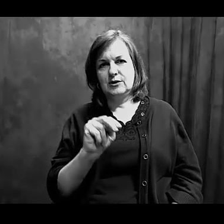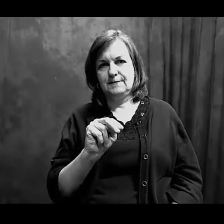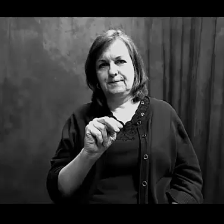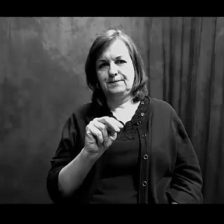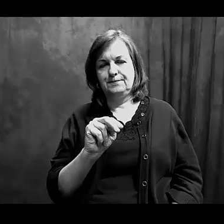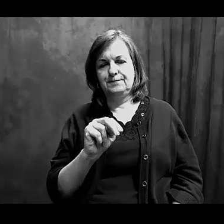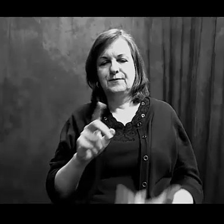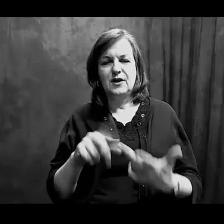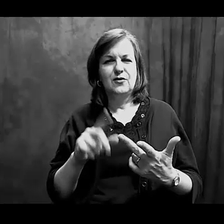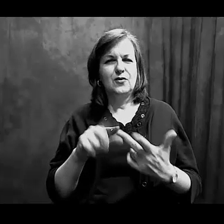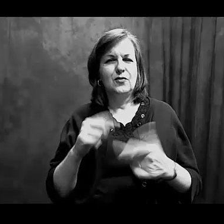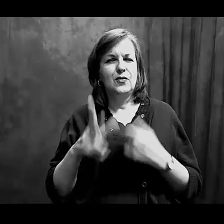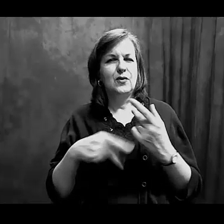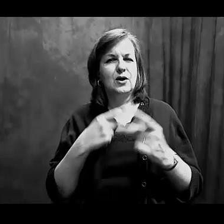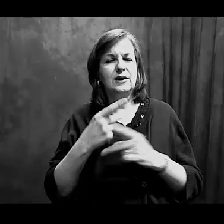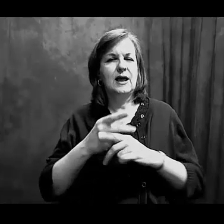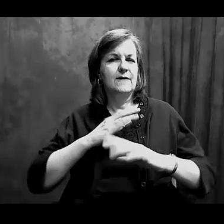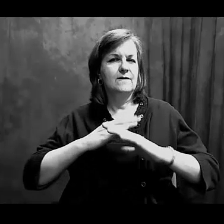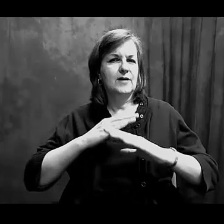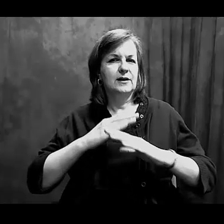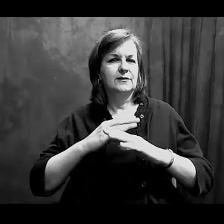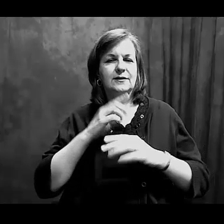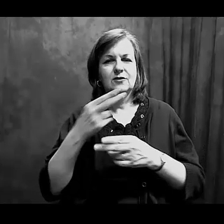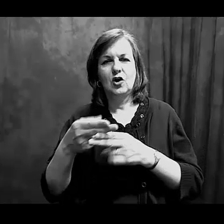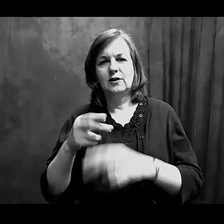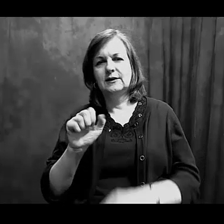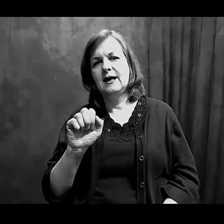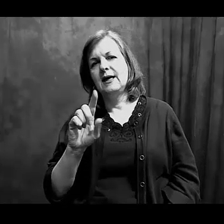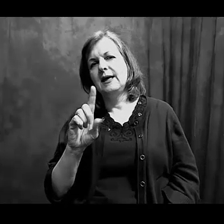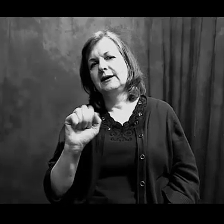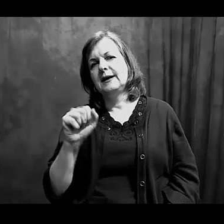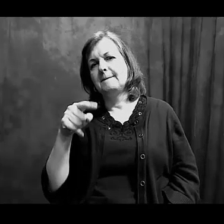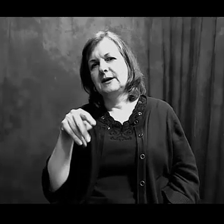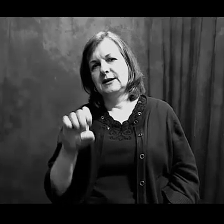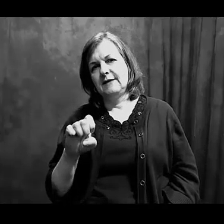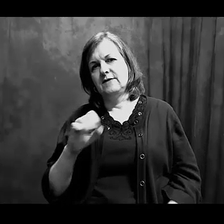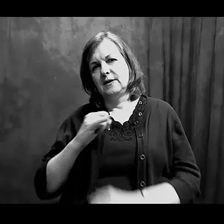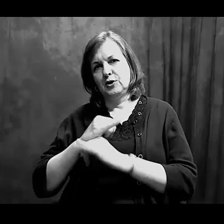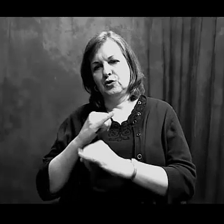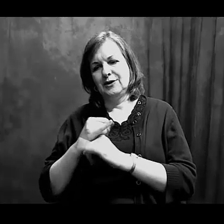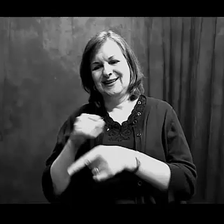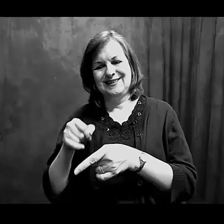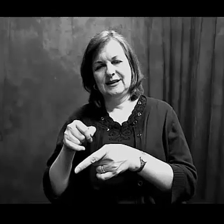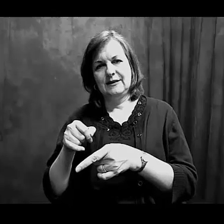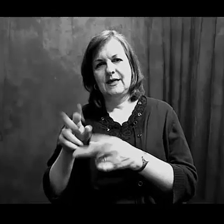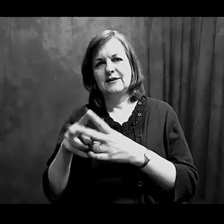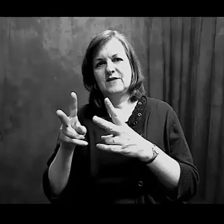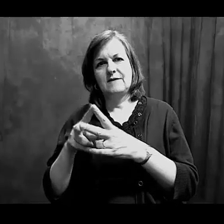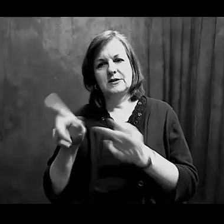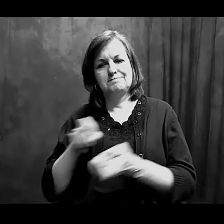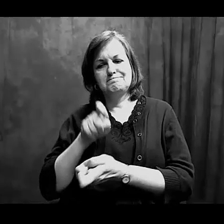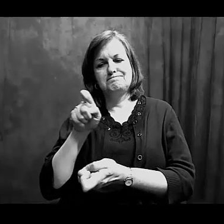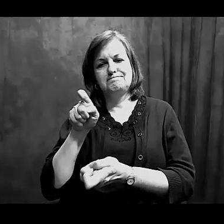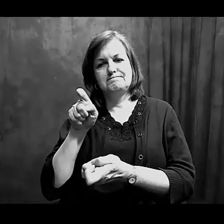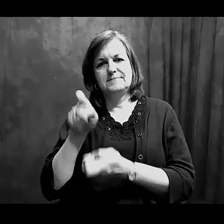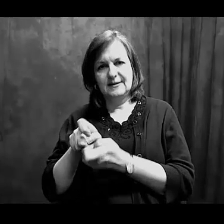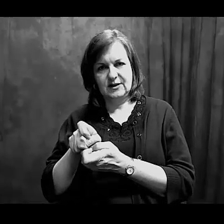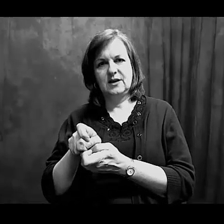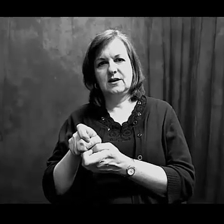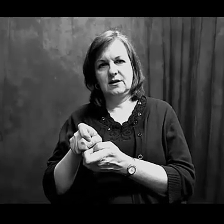the third line of defense that we have is the adaptive immunity that we will talk about little while this is very targeted